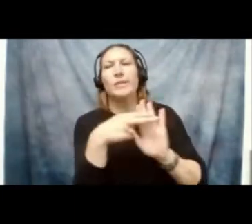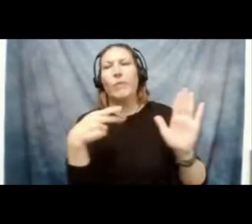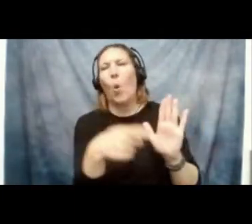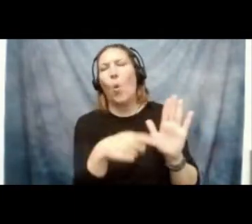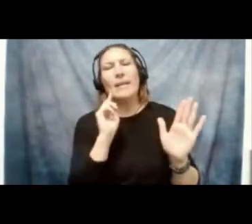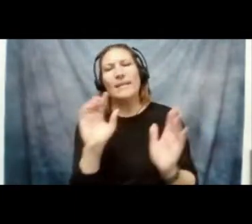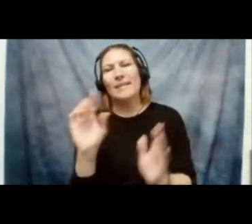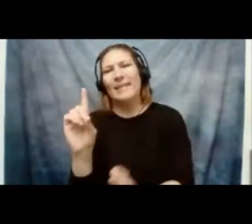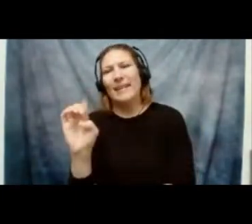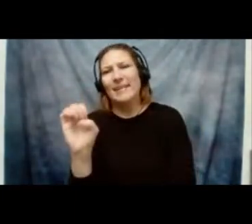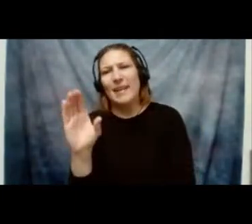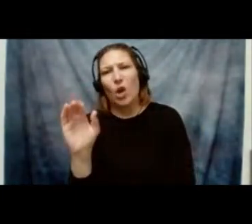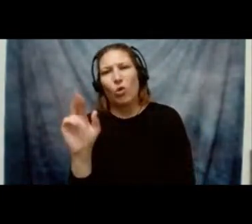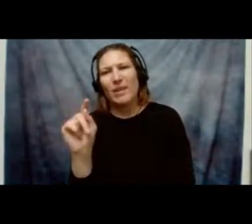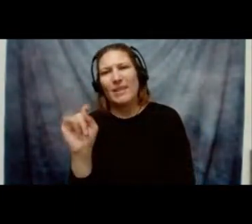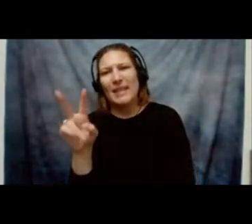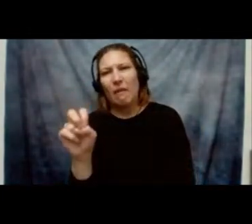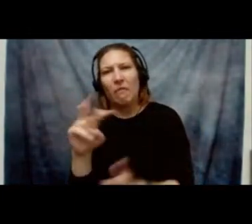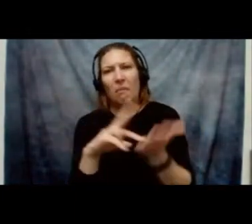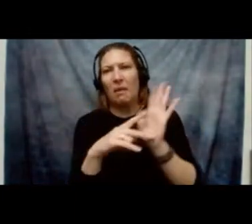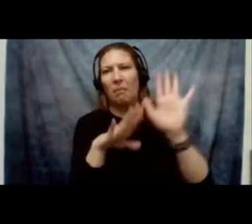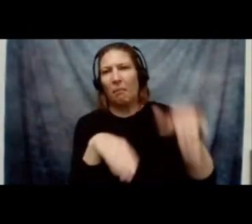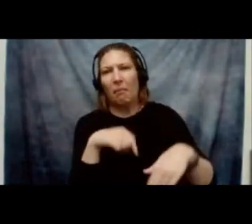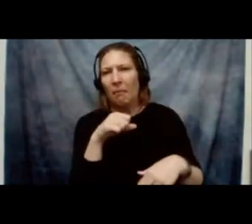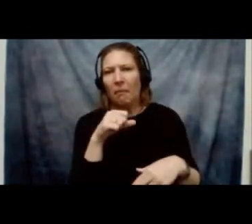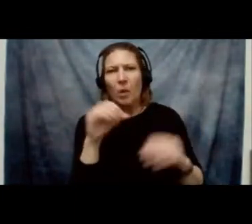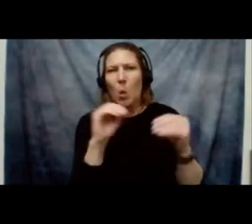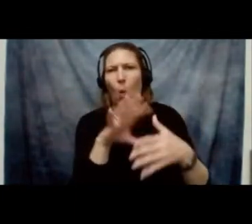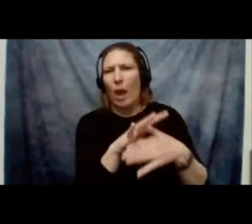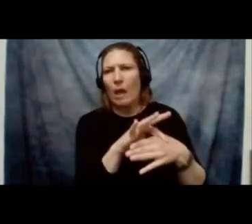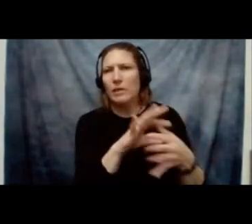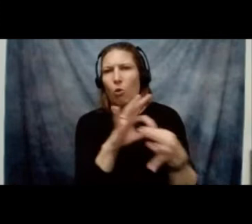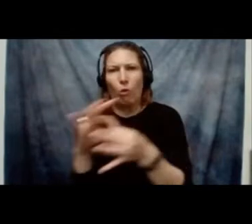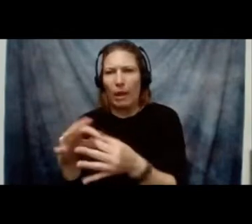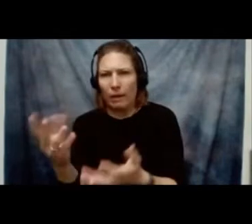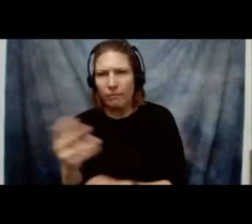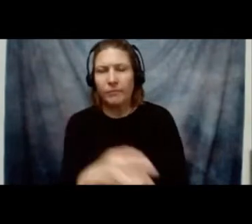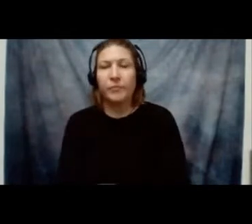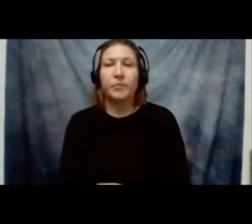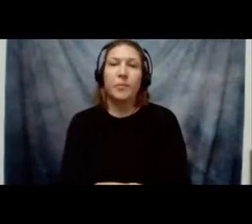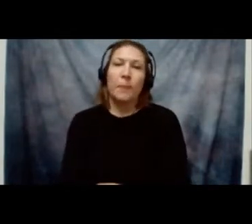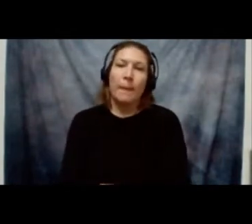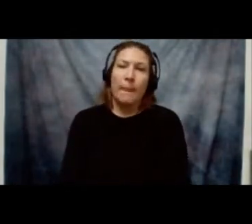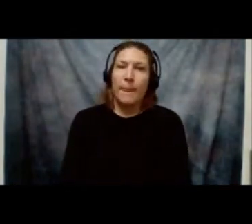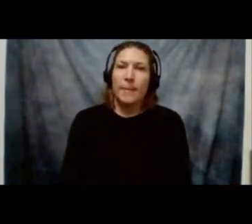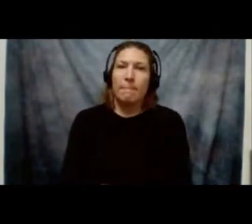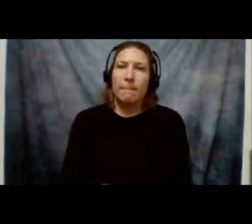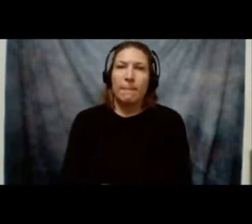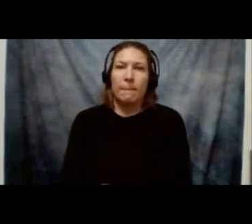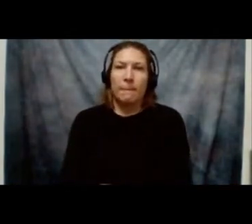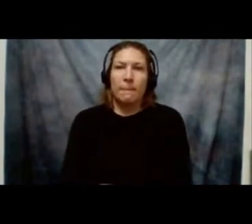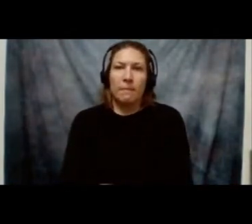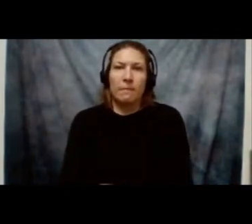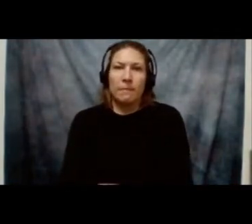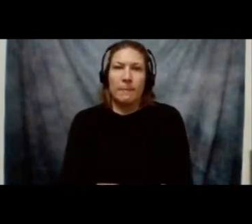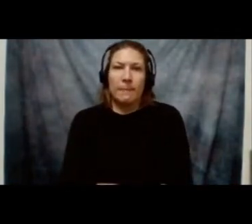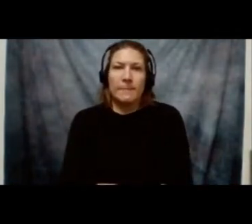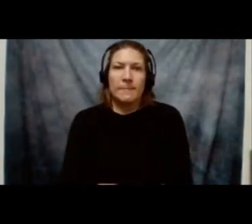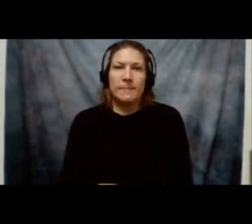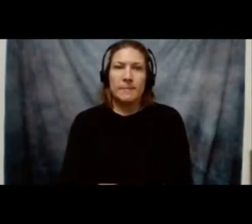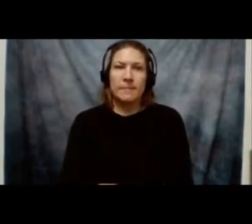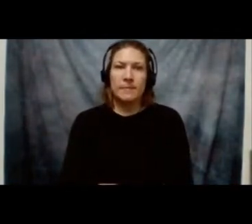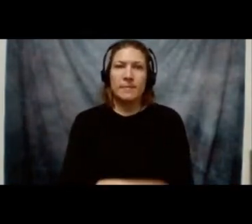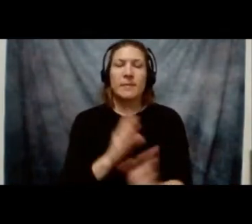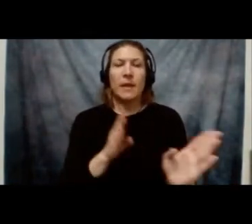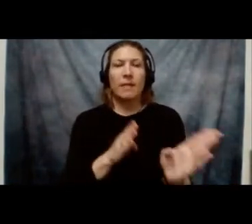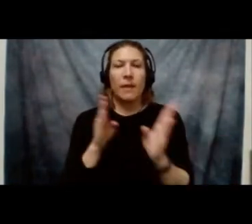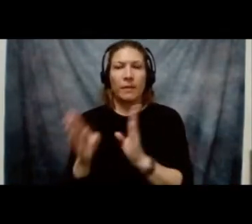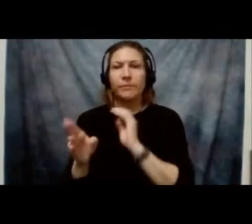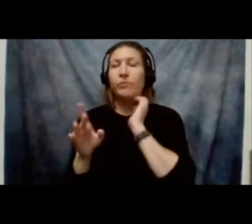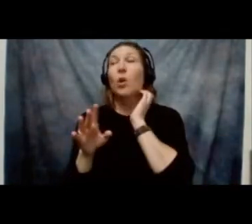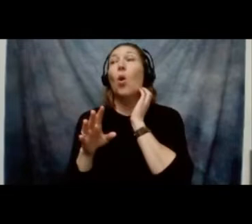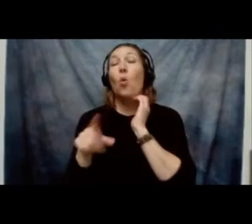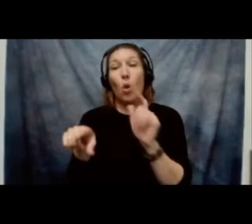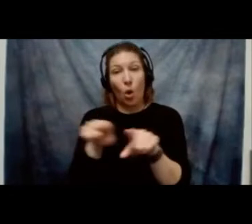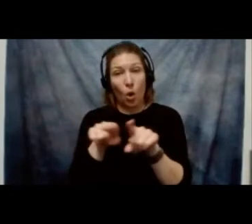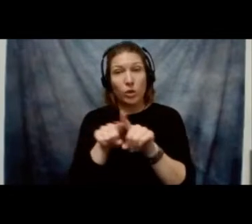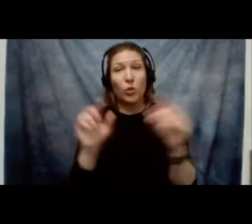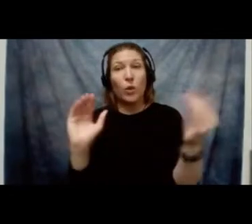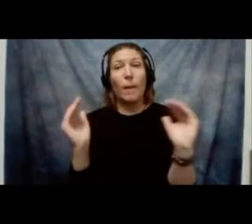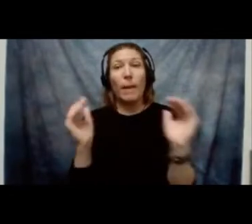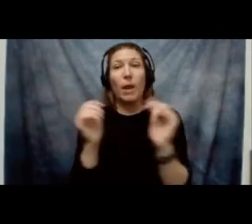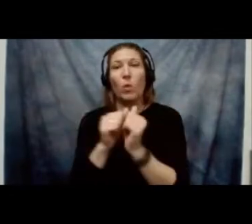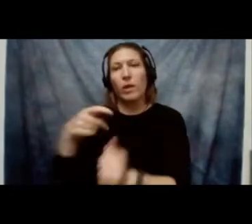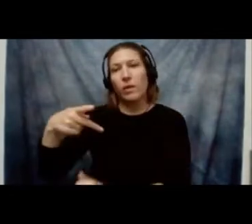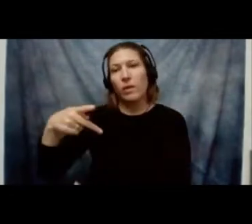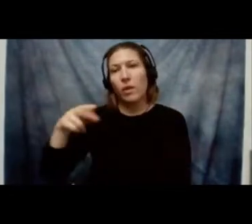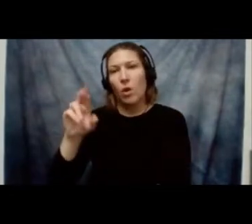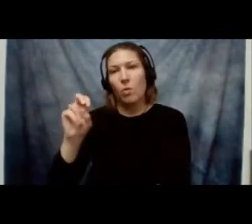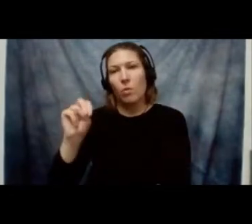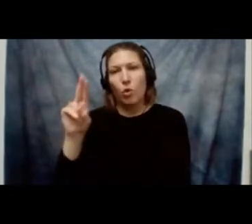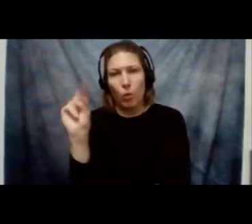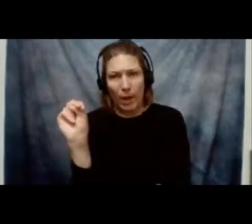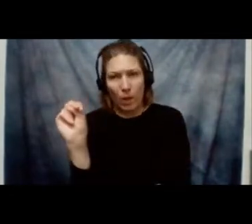and then the idea of checking against things like pronouns and um and even you go as far as checking